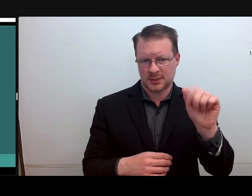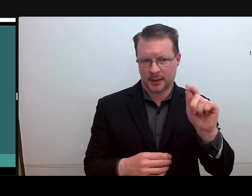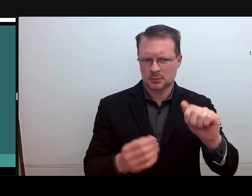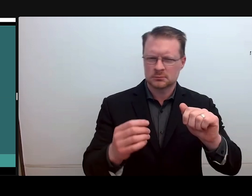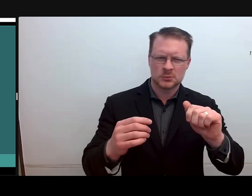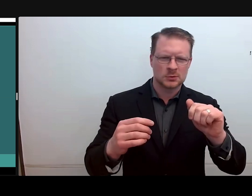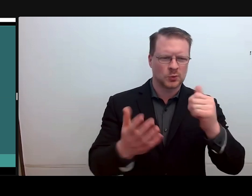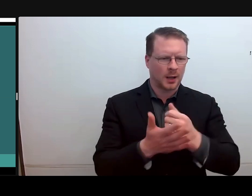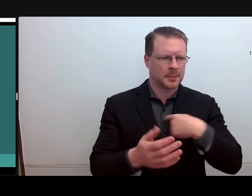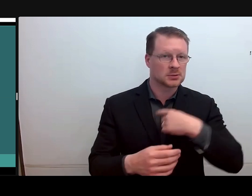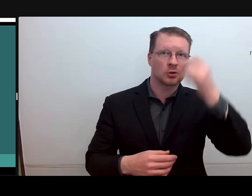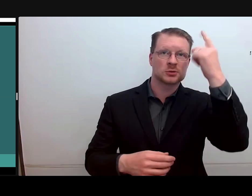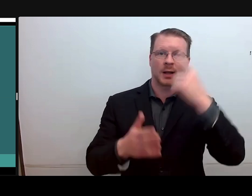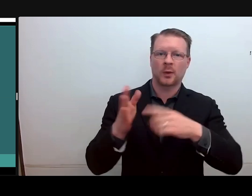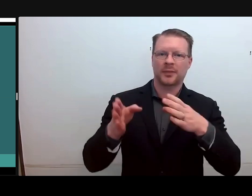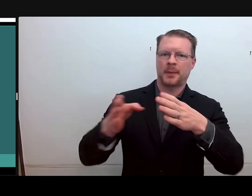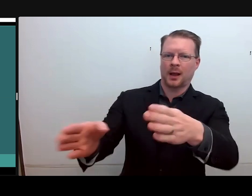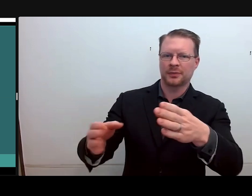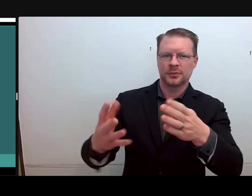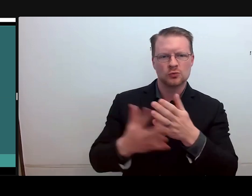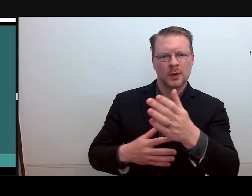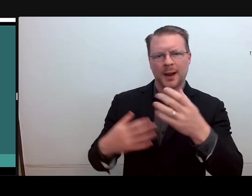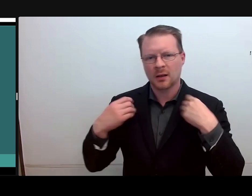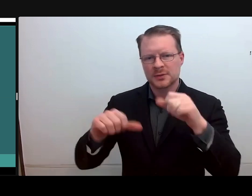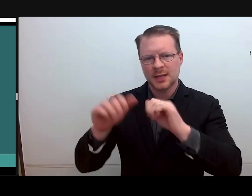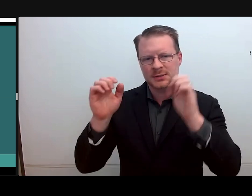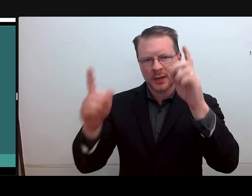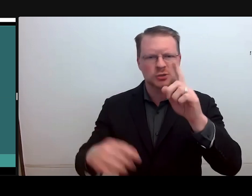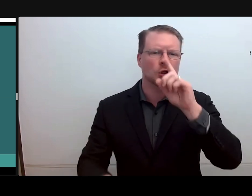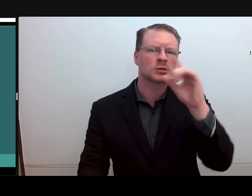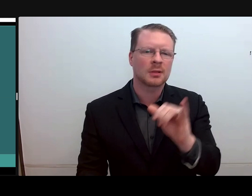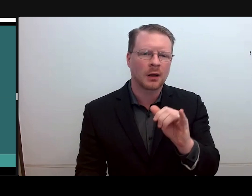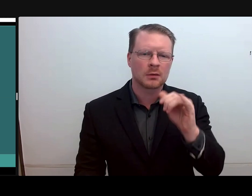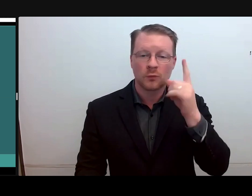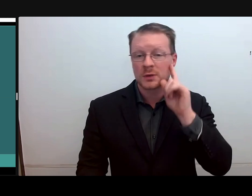Really, there was no data to help us understand what the path through health science education